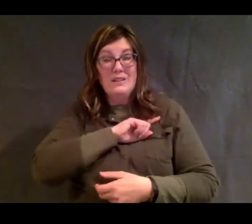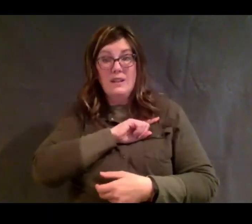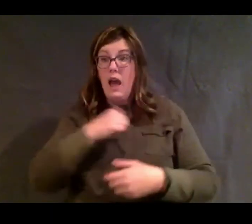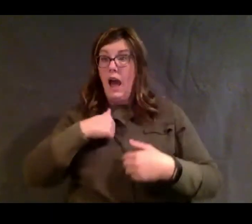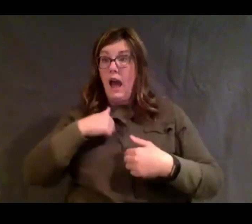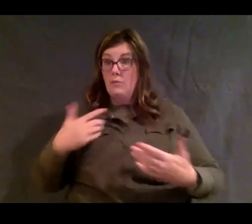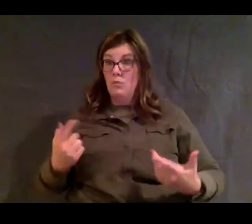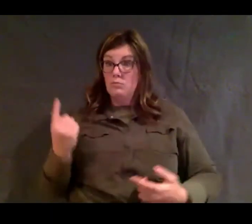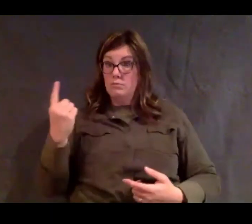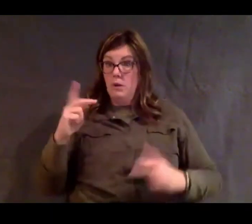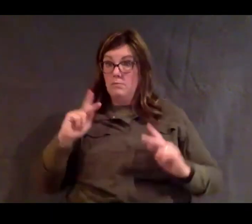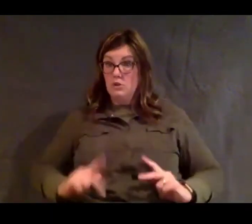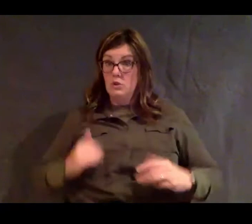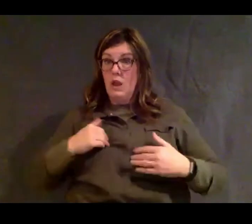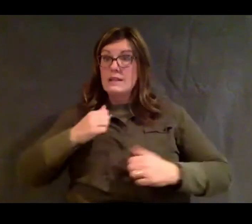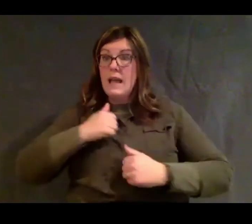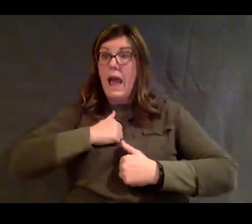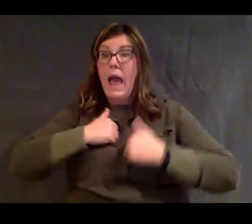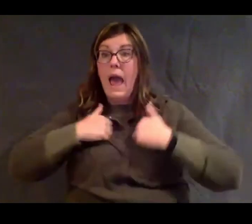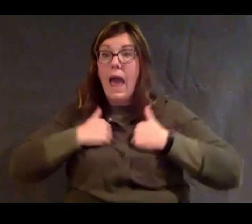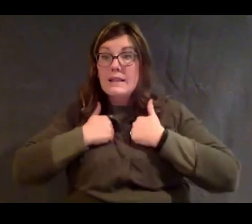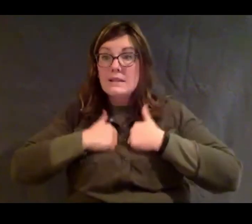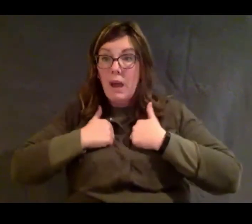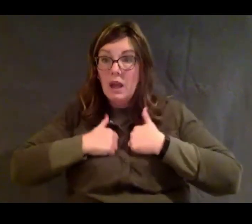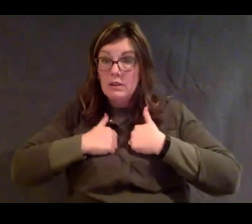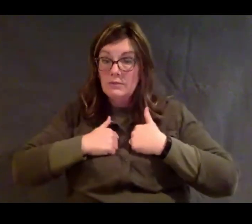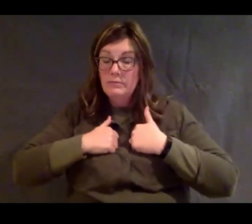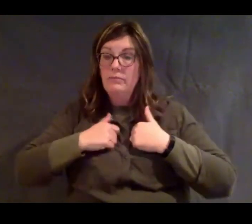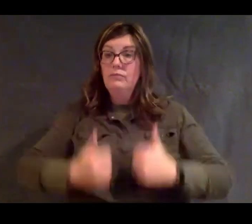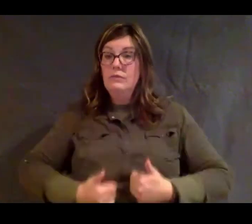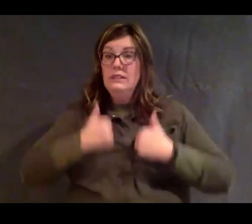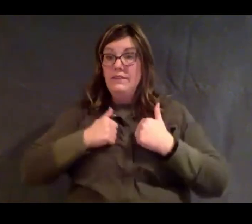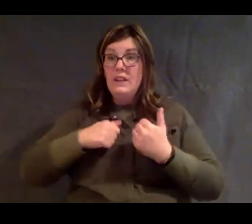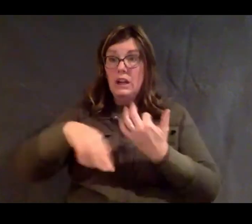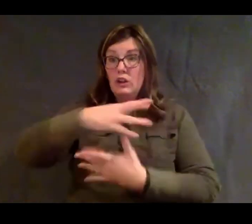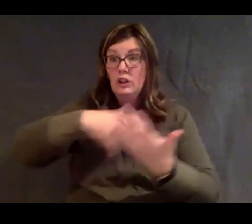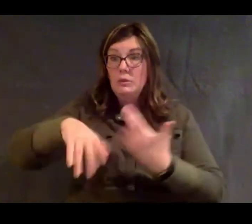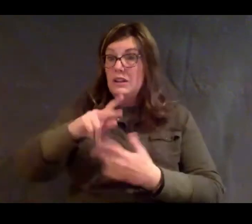right i got asthma from living in a community that people didn't care about for for being